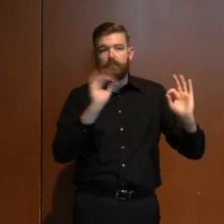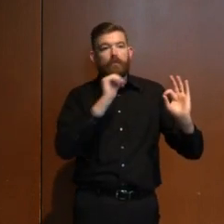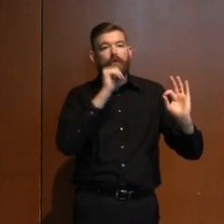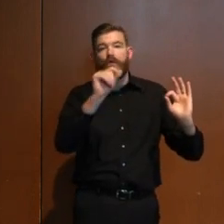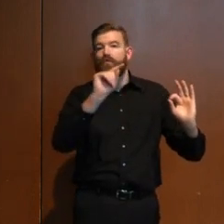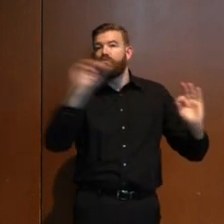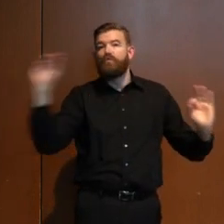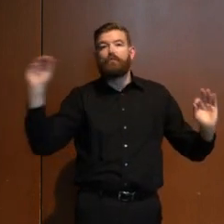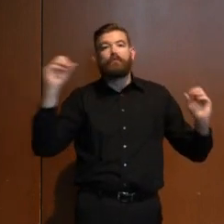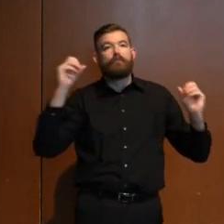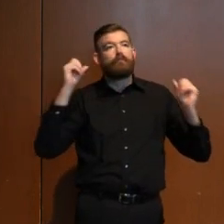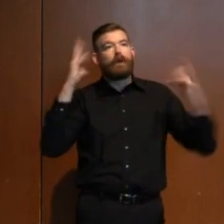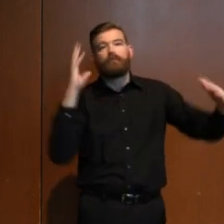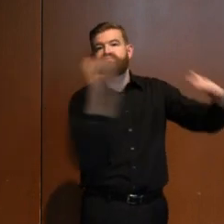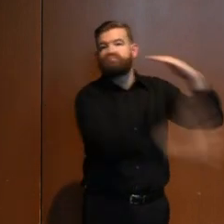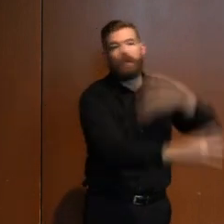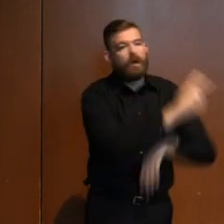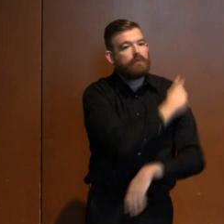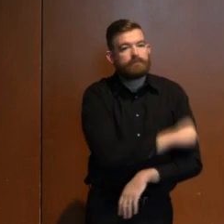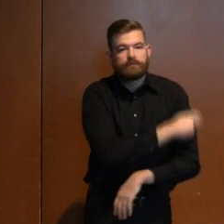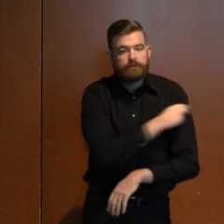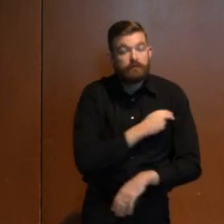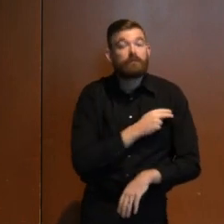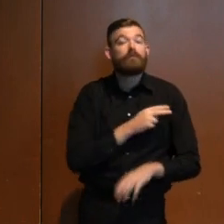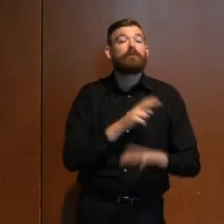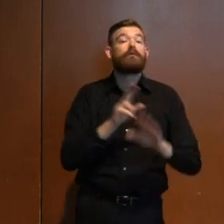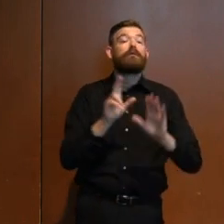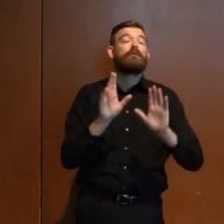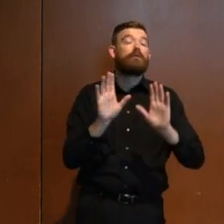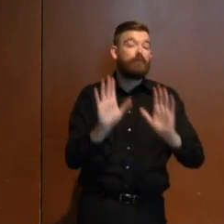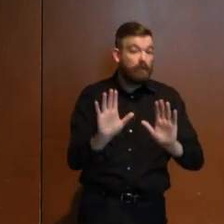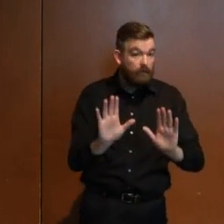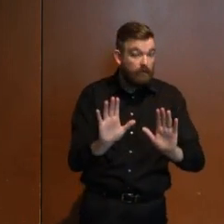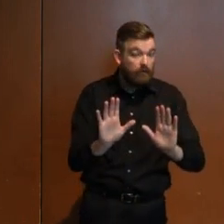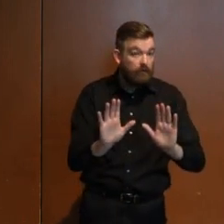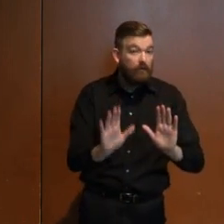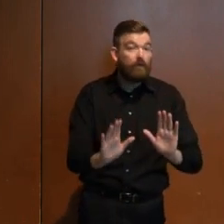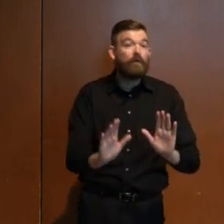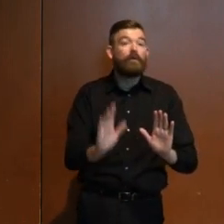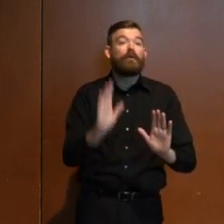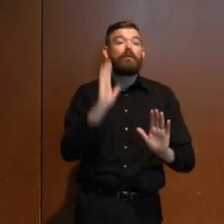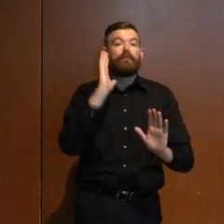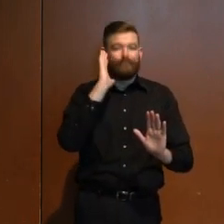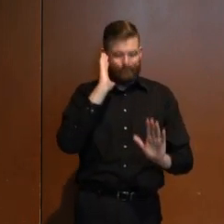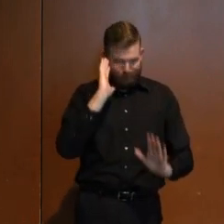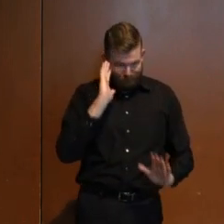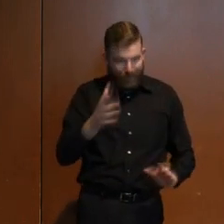NEEDS OF THE PATIENTS THAT REQUIRE HOSPITALIZATION. BUT WE MUST BE READY FOR THE TIME WHEN THE SURGE COMES AND